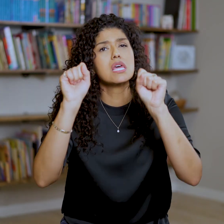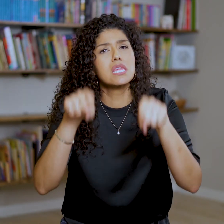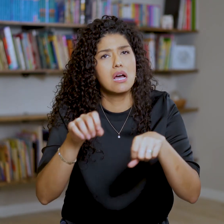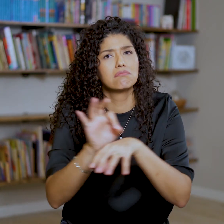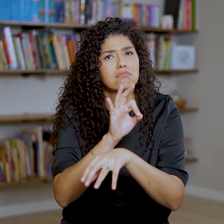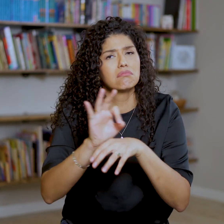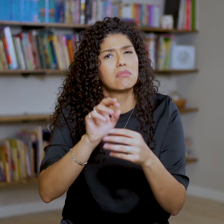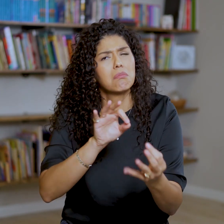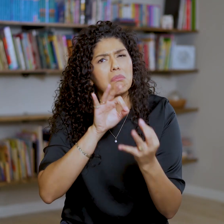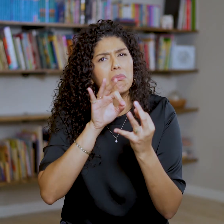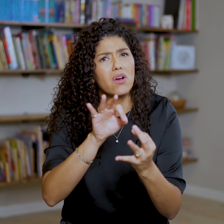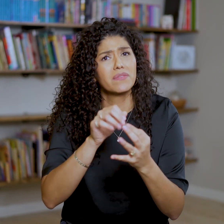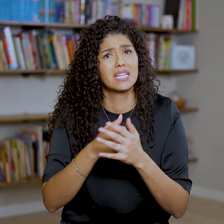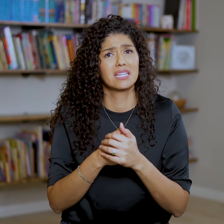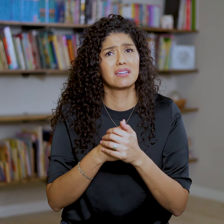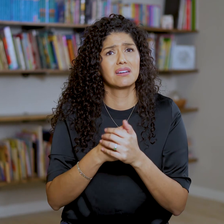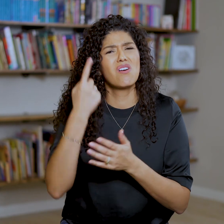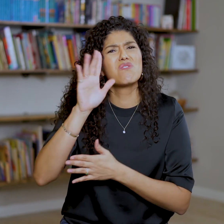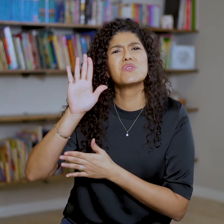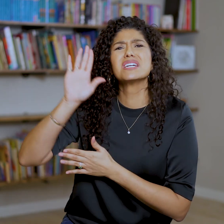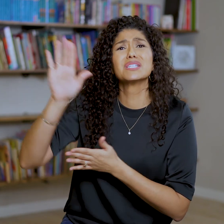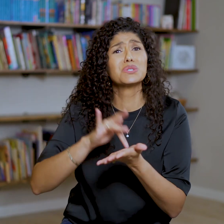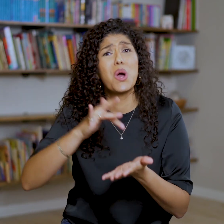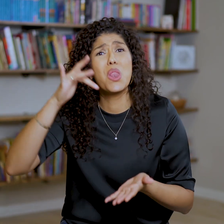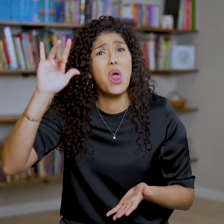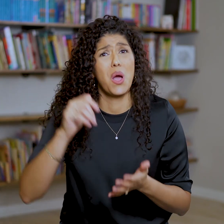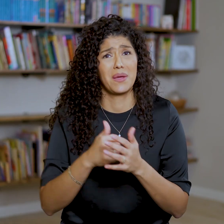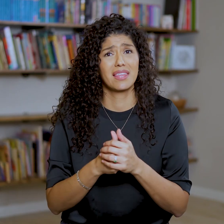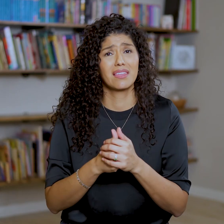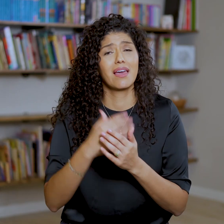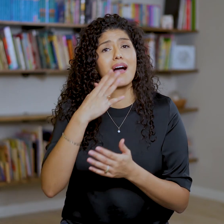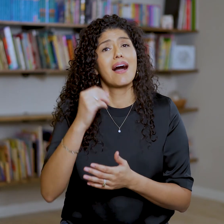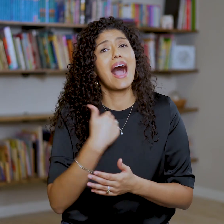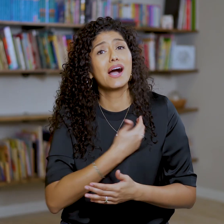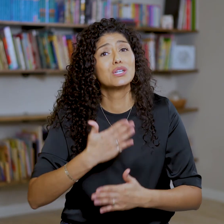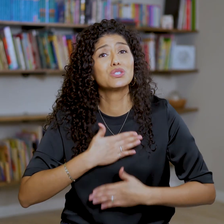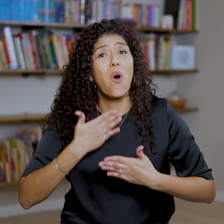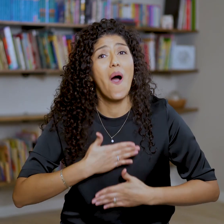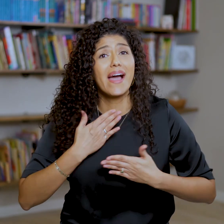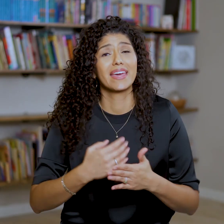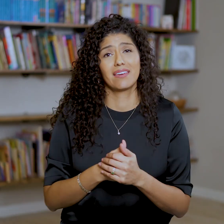can function optimally, for His glory and our joy!